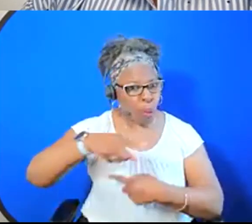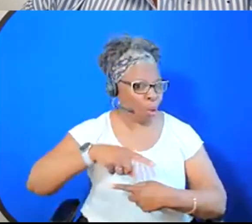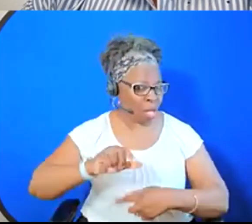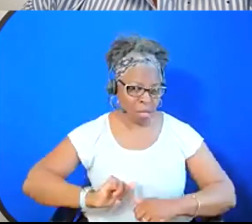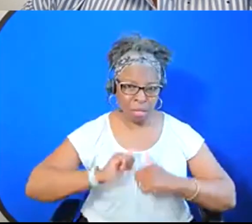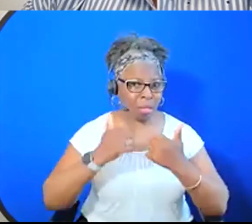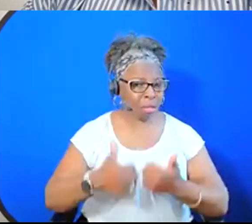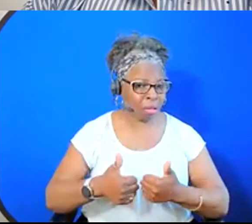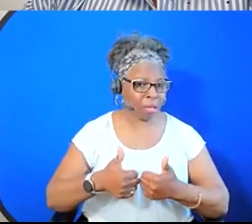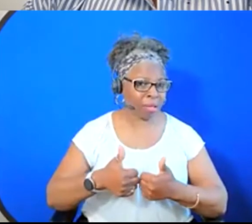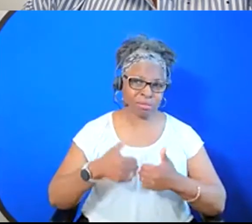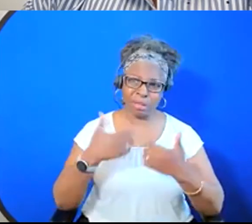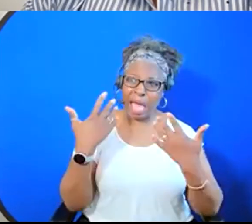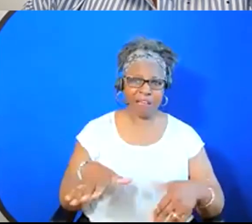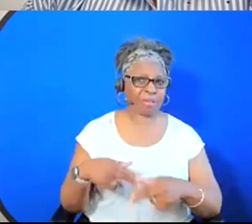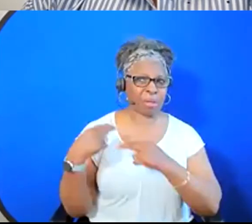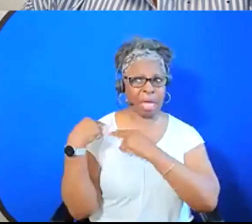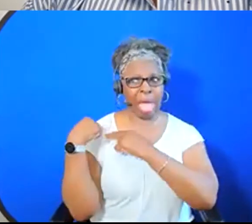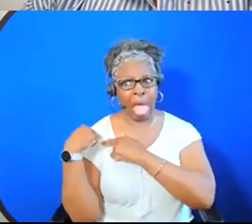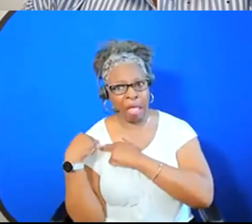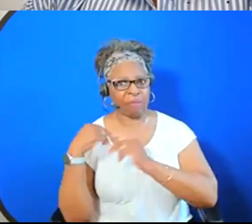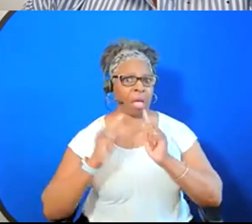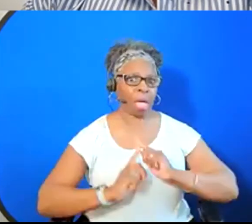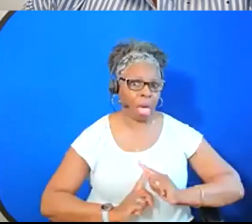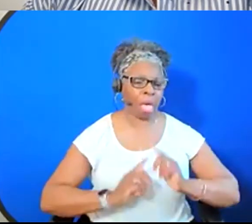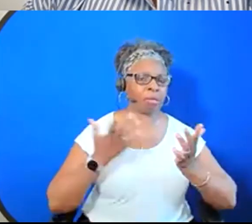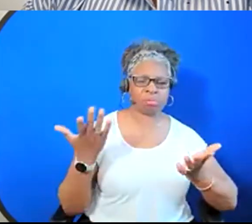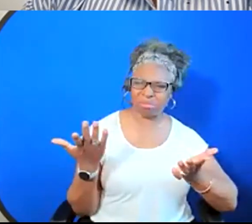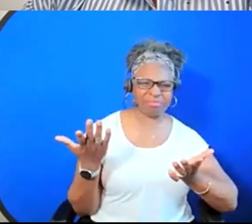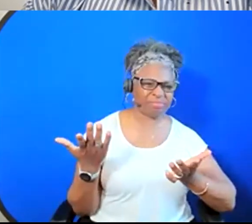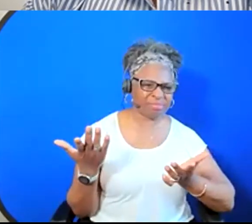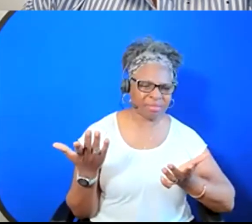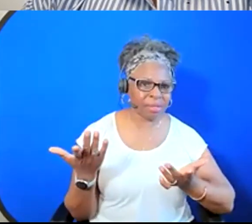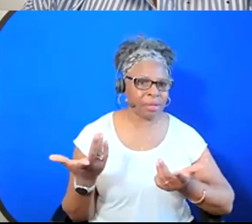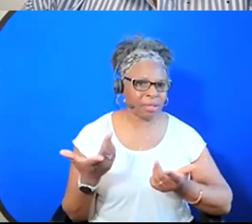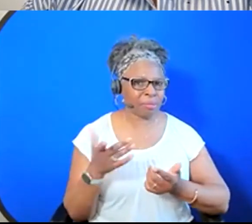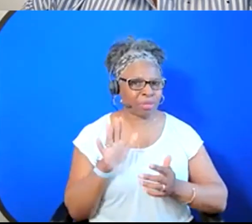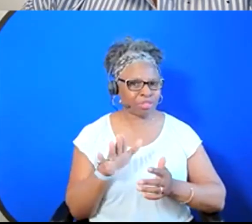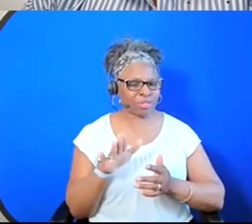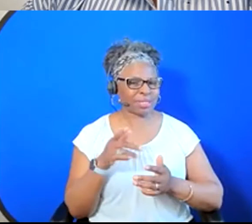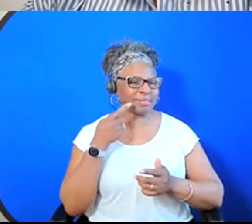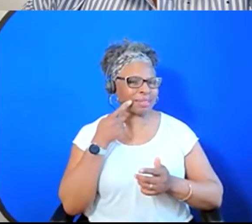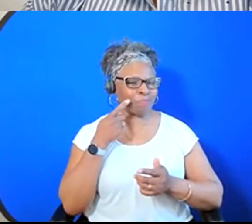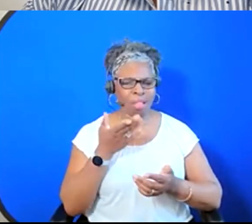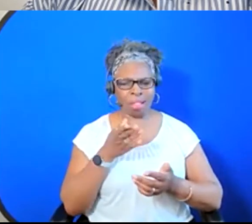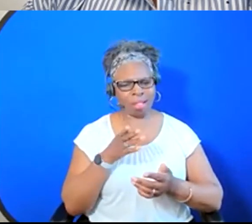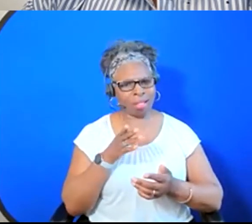heavy burden or a big expense. It can be something quite light touch, I think. But I think that's really valuable as a as a tool or a way of thinking about this